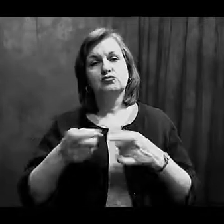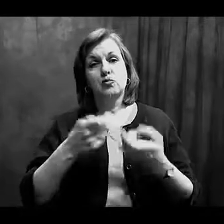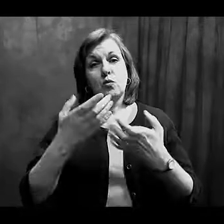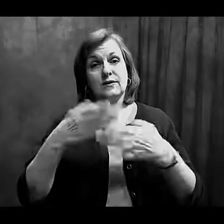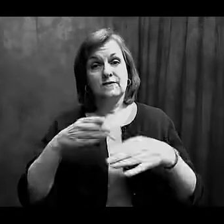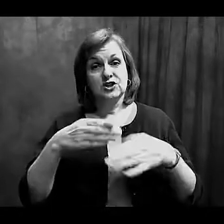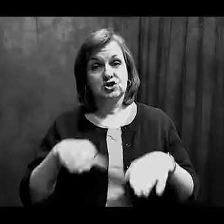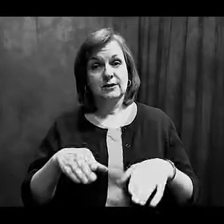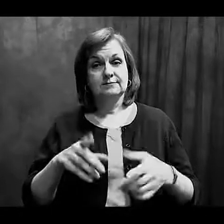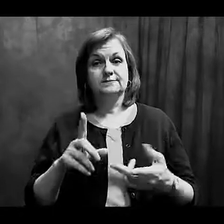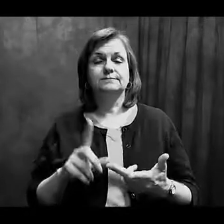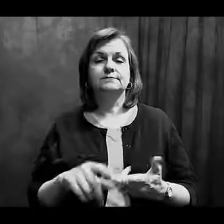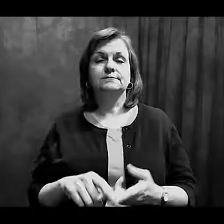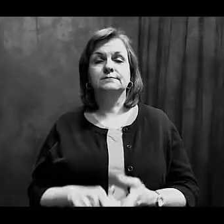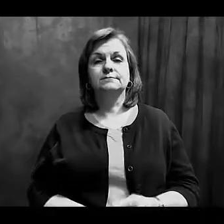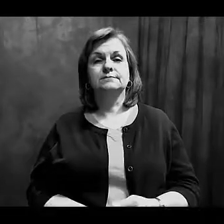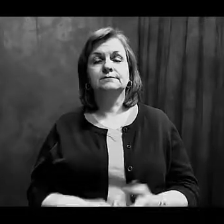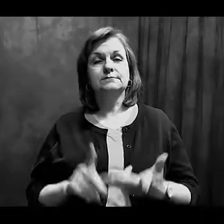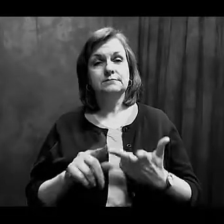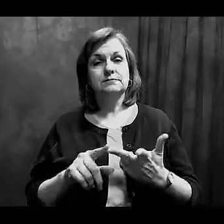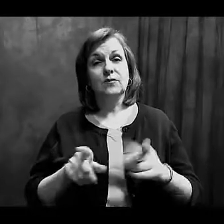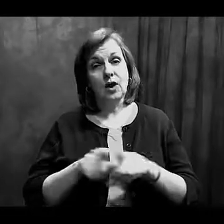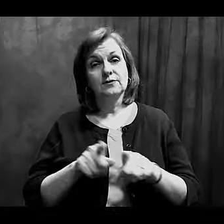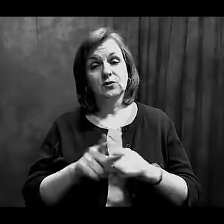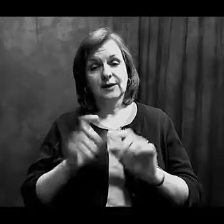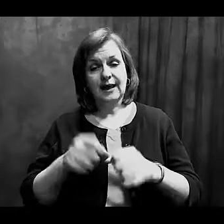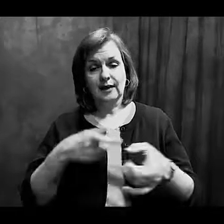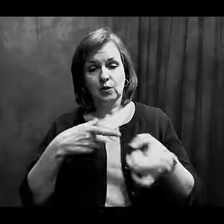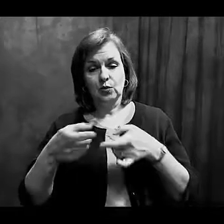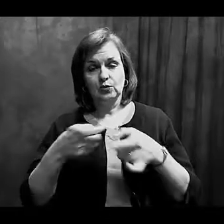we can look at control of actual division